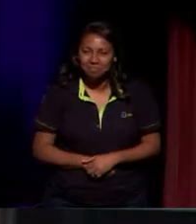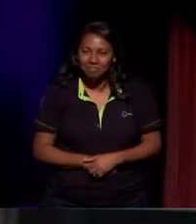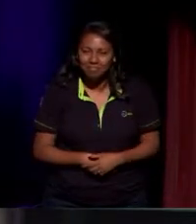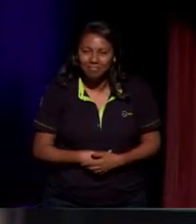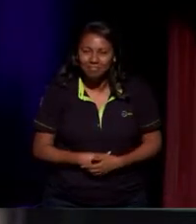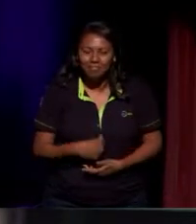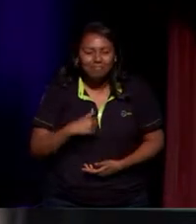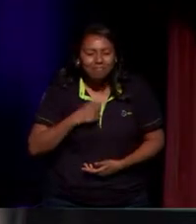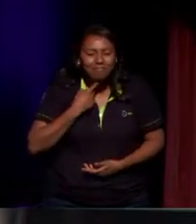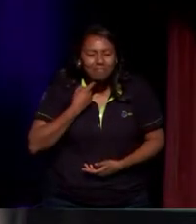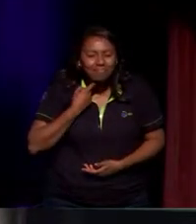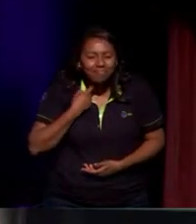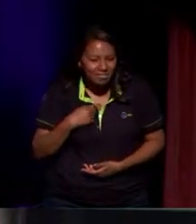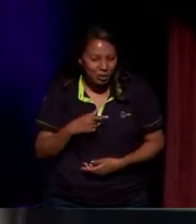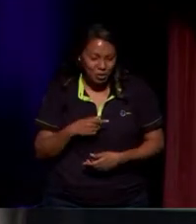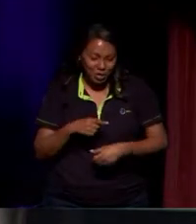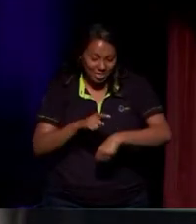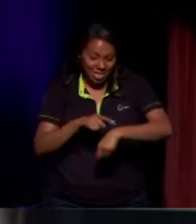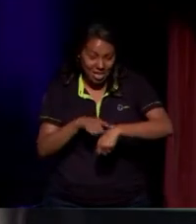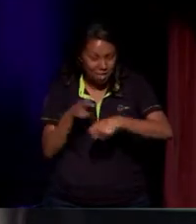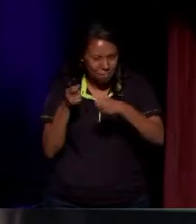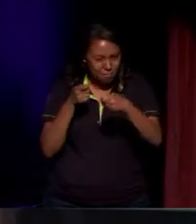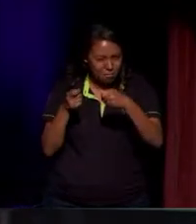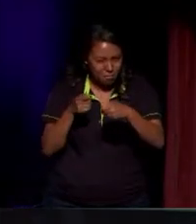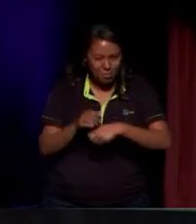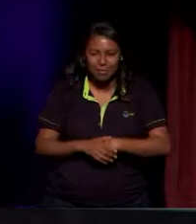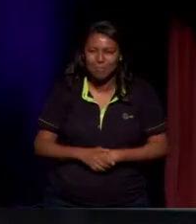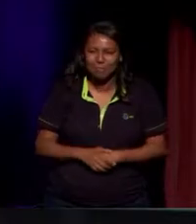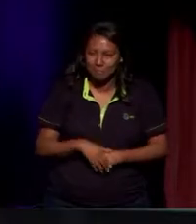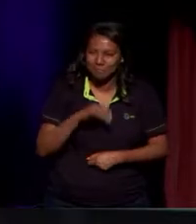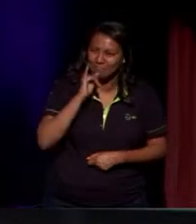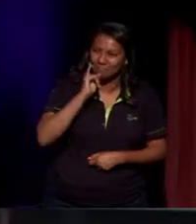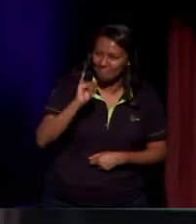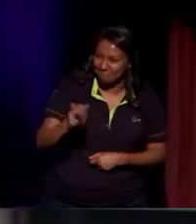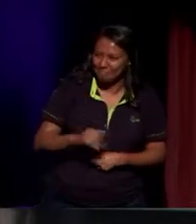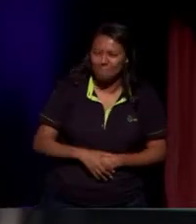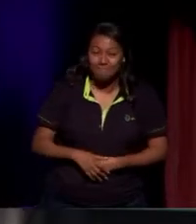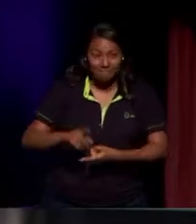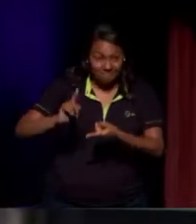which is keeping track of time, my revenge.